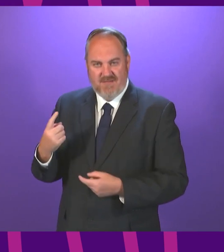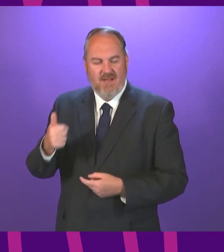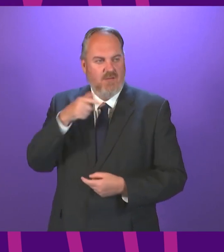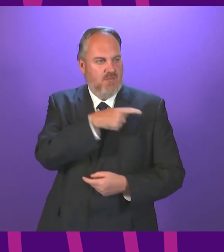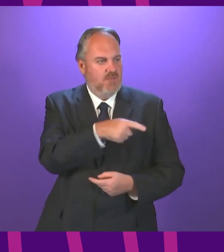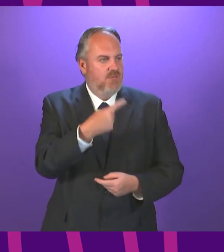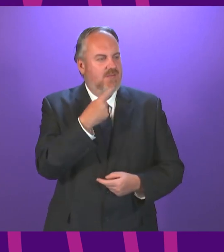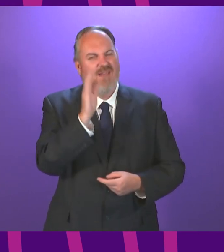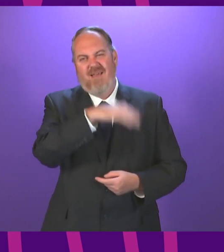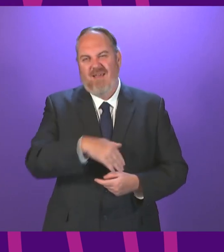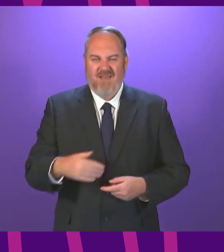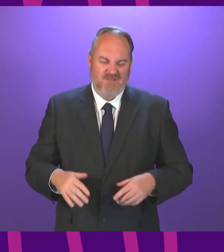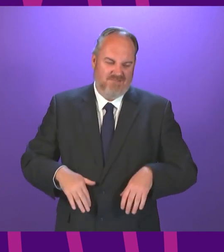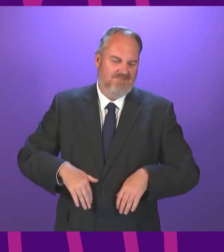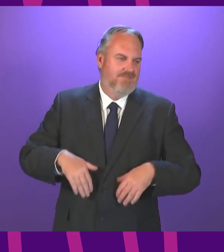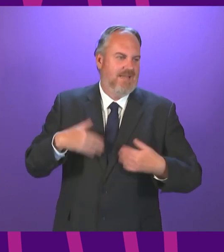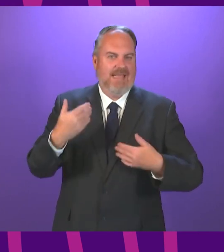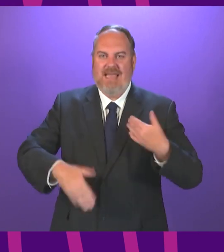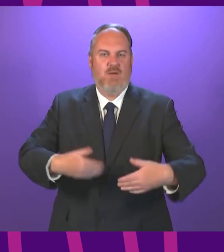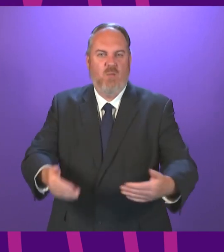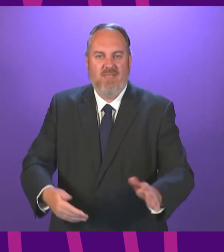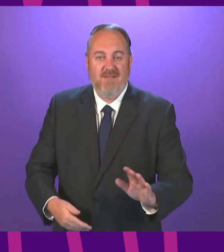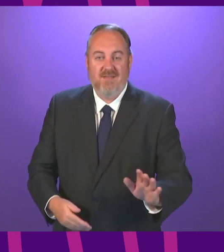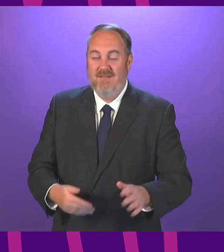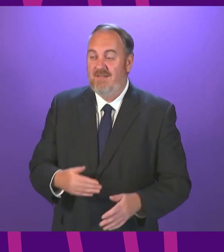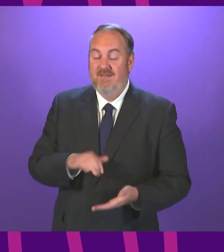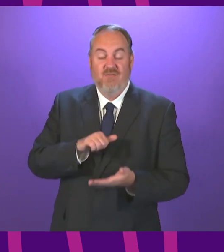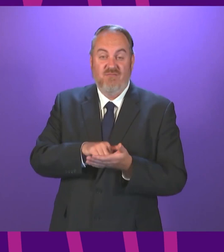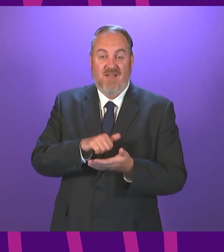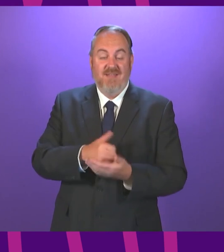caution to the wind and lift all restrictions are so utterly wrong-headed, but also run